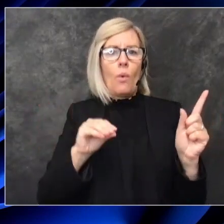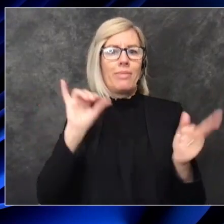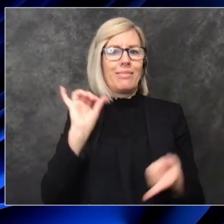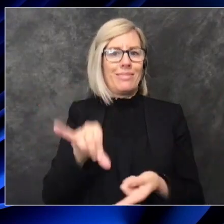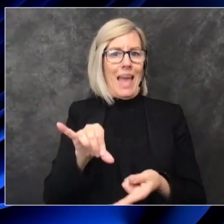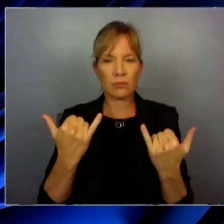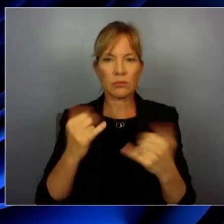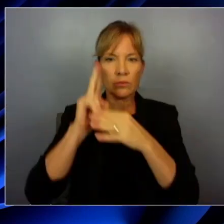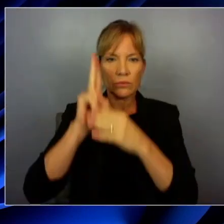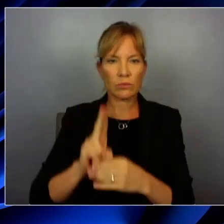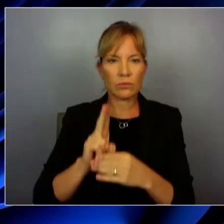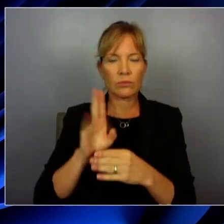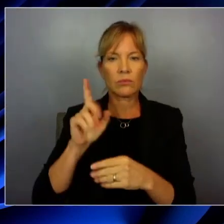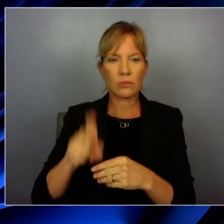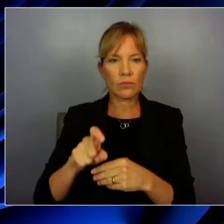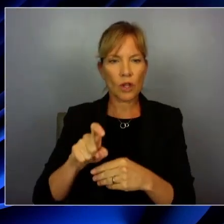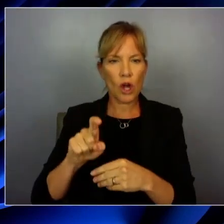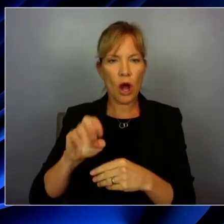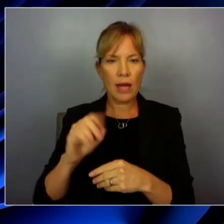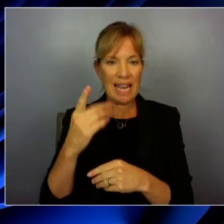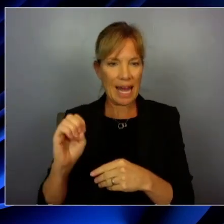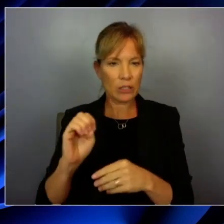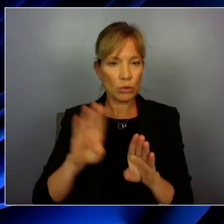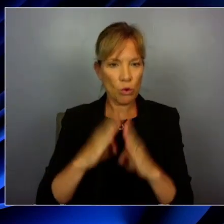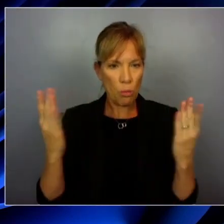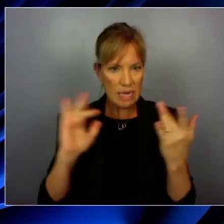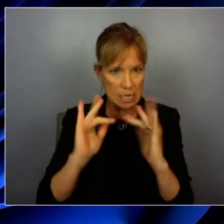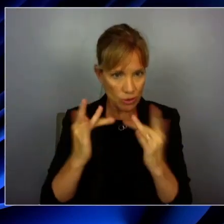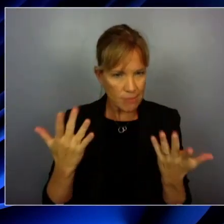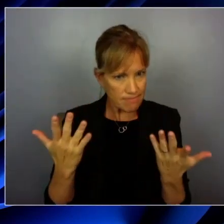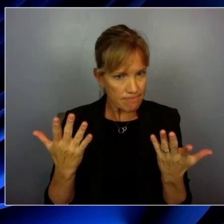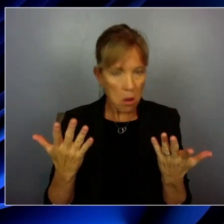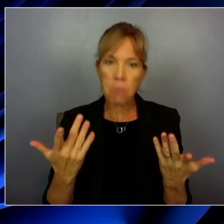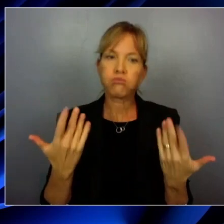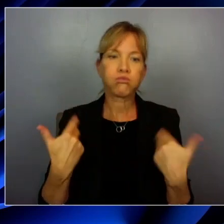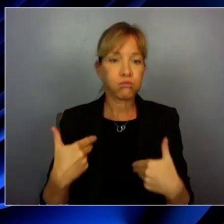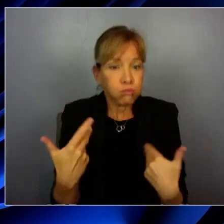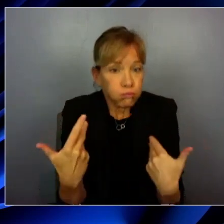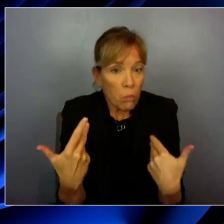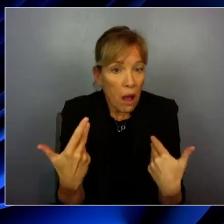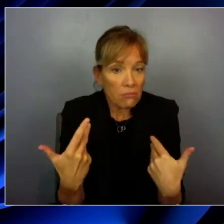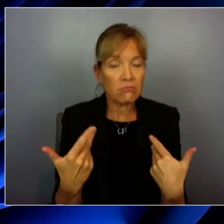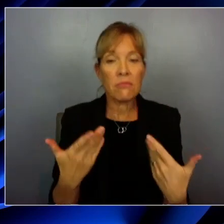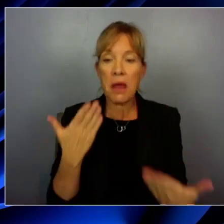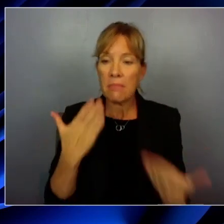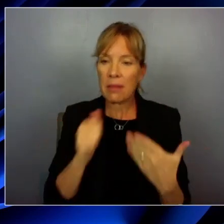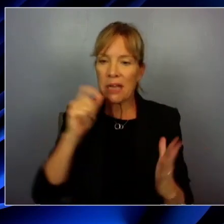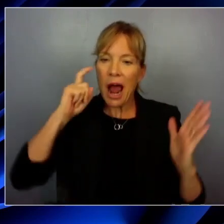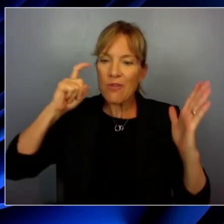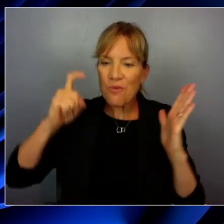On Edge to open up the Internet. Well. You might not recognize the icon and